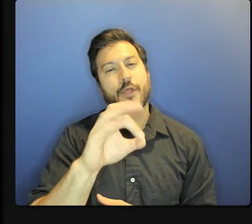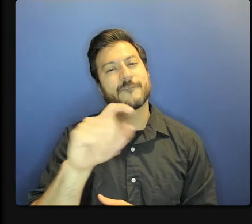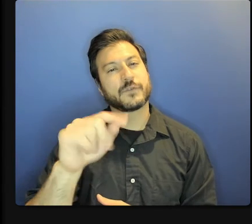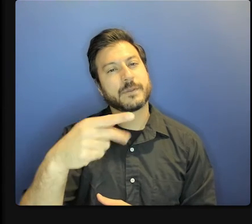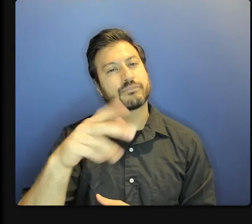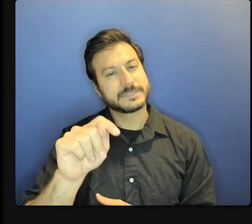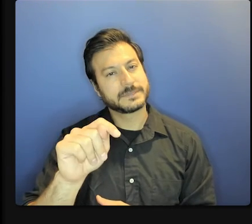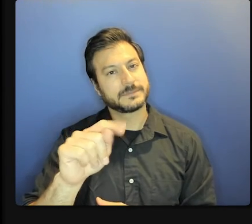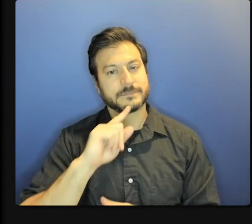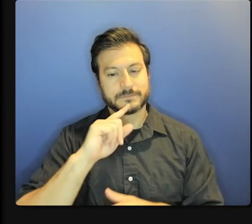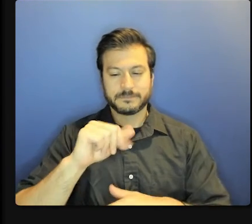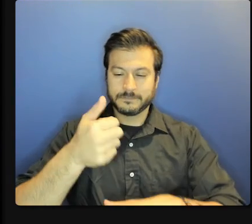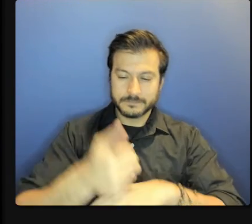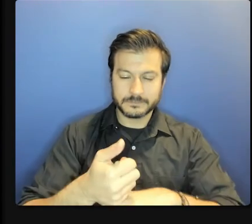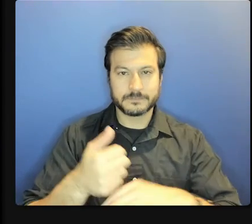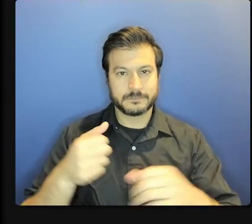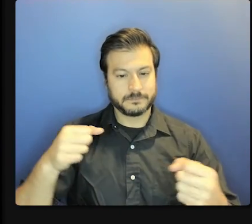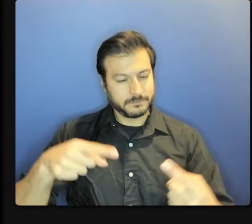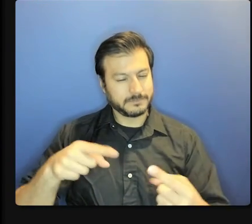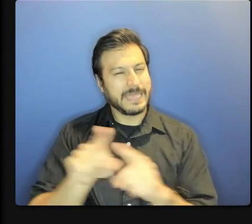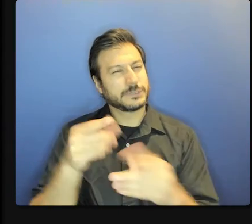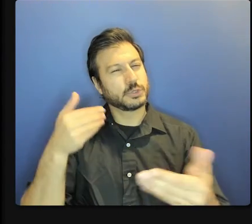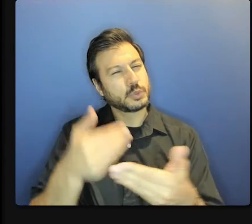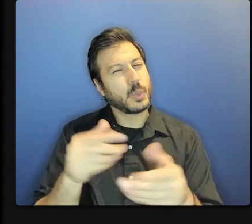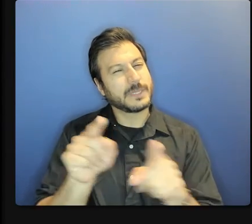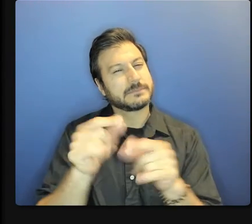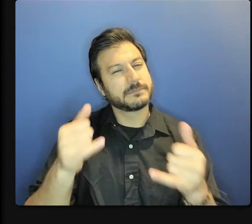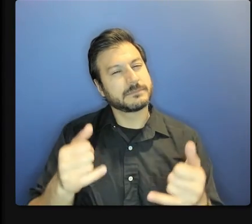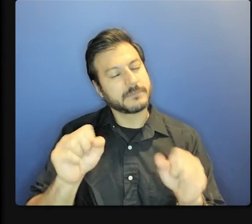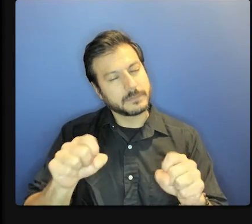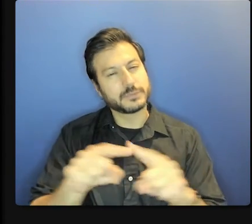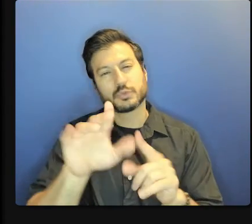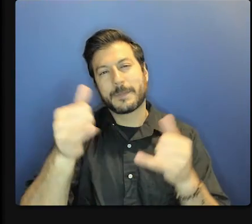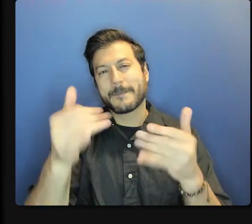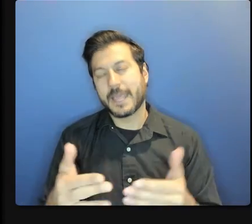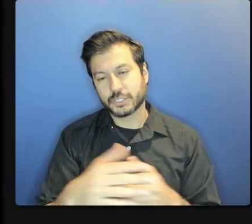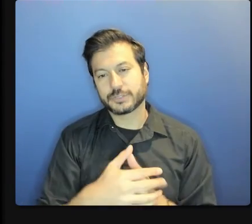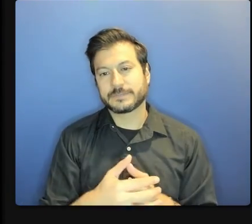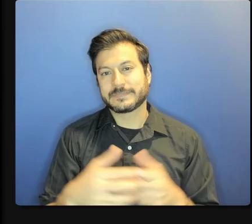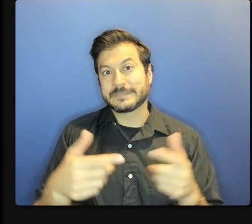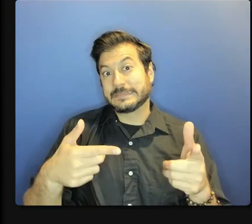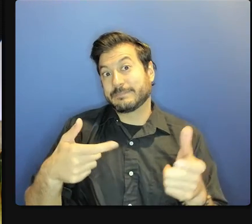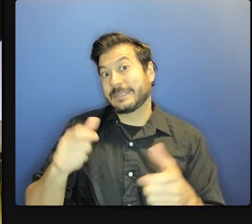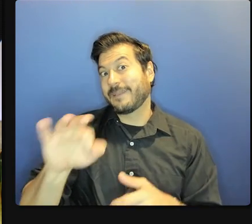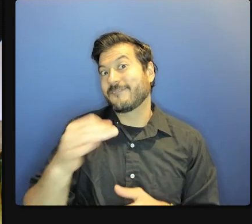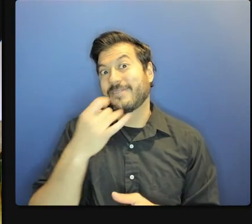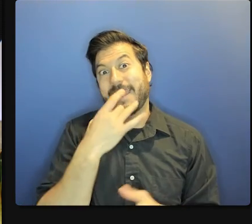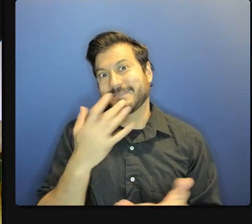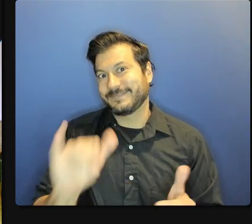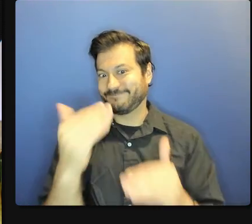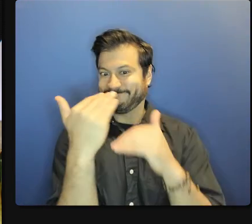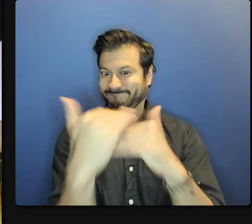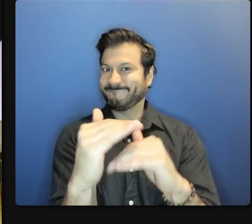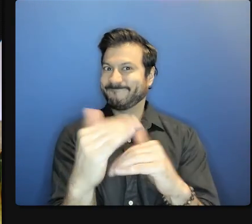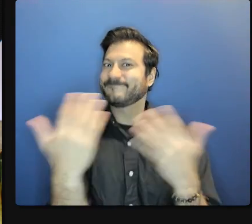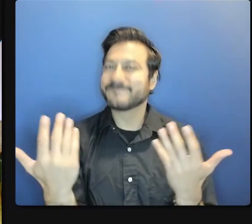To make sure your game is being played as close as possible to your player. Speed of light is what it is, however.